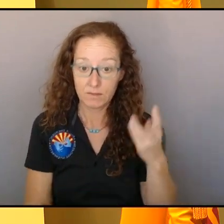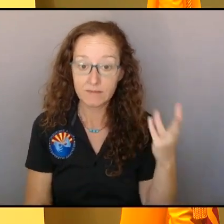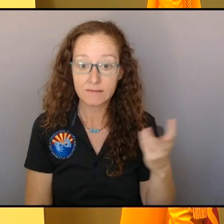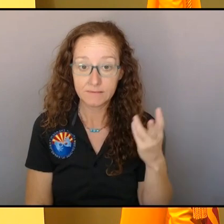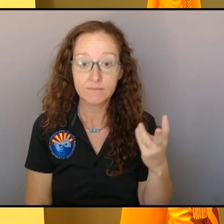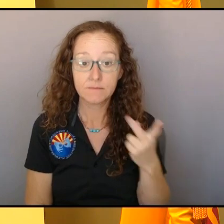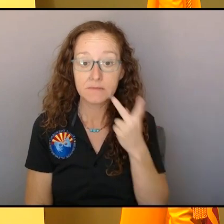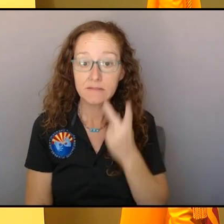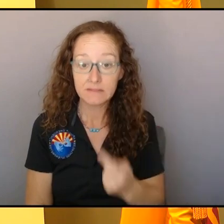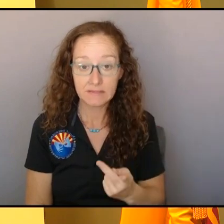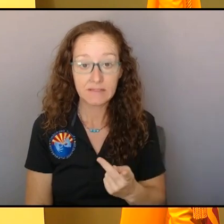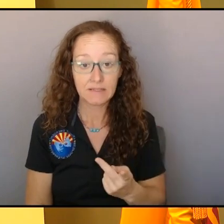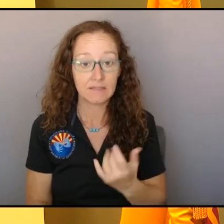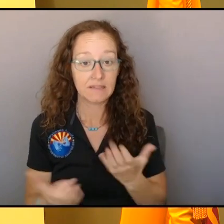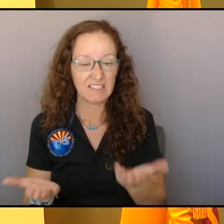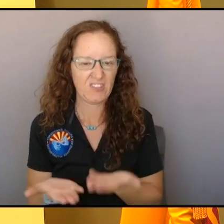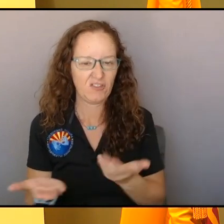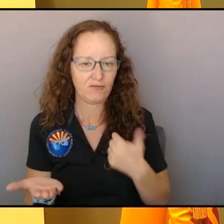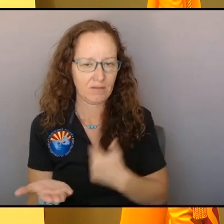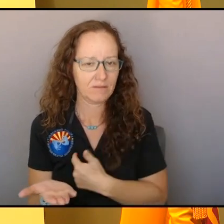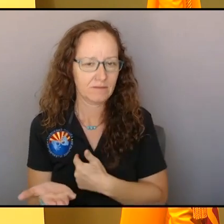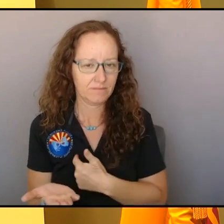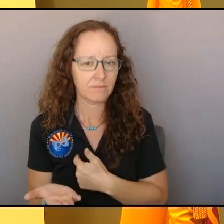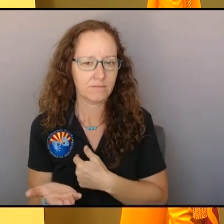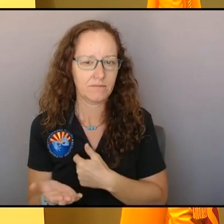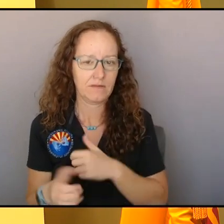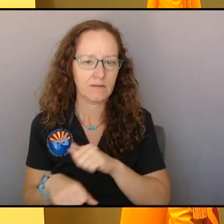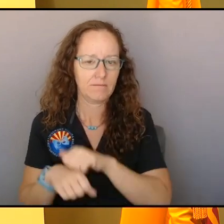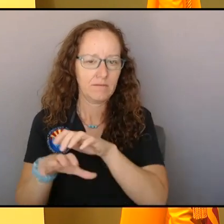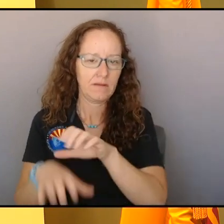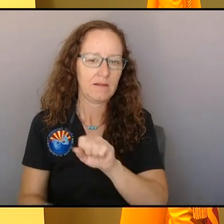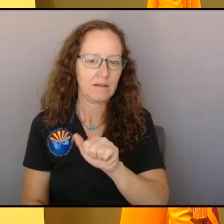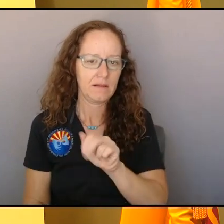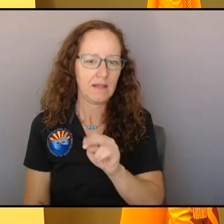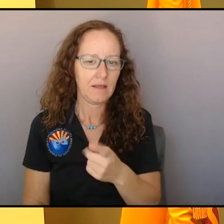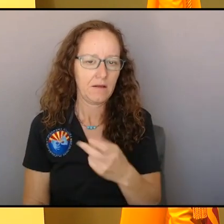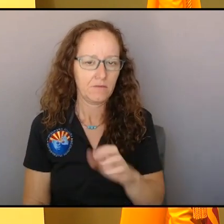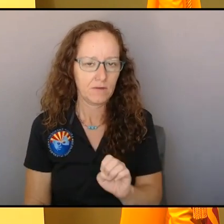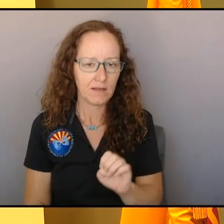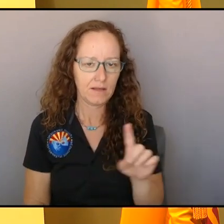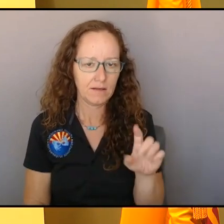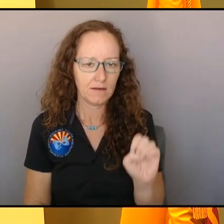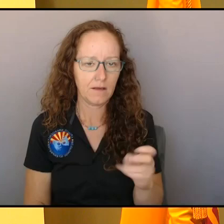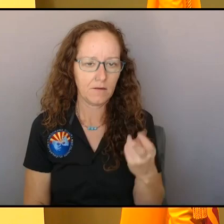right here this is the Sangre de Cristo Mountains that extend out of Colorado south into New Mexico. And you see that little